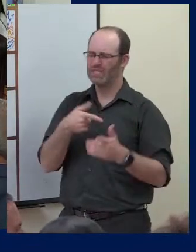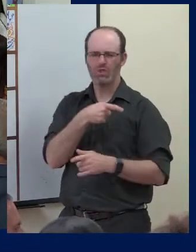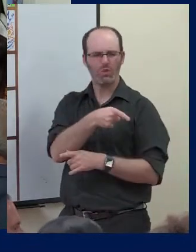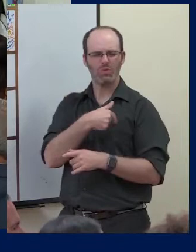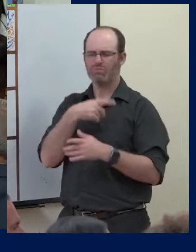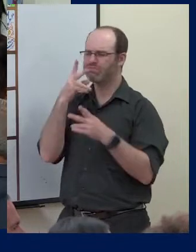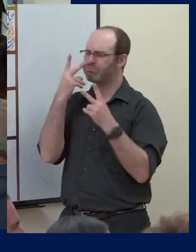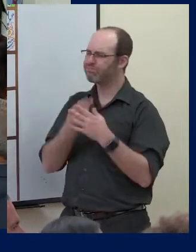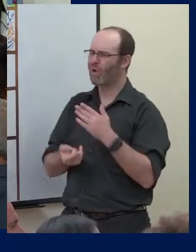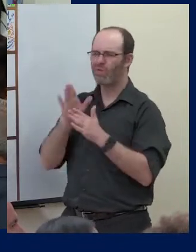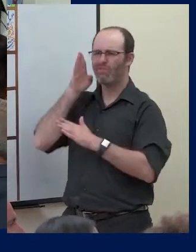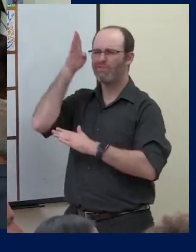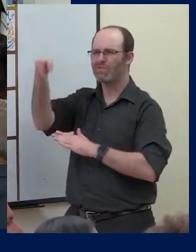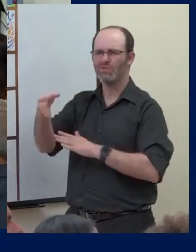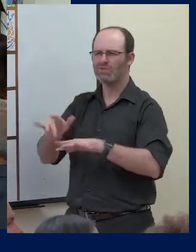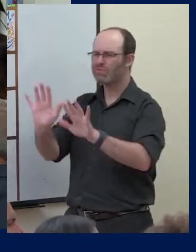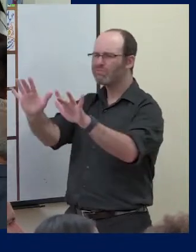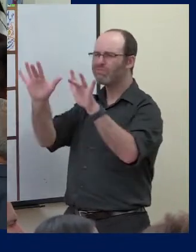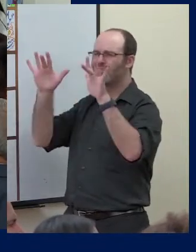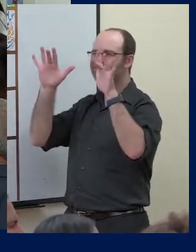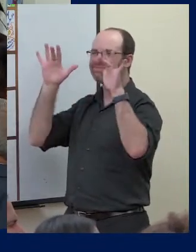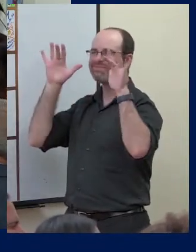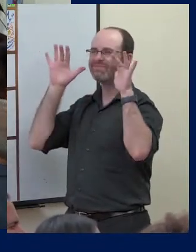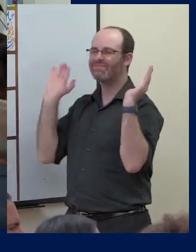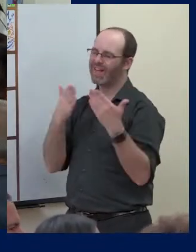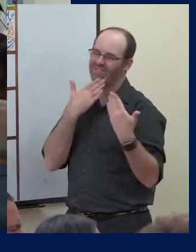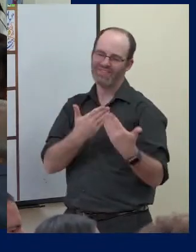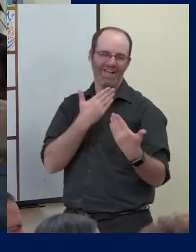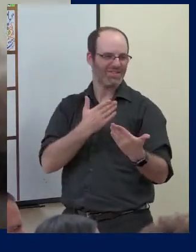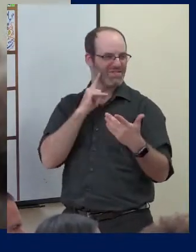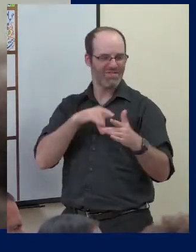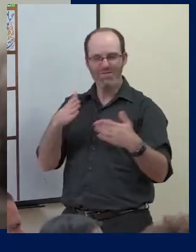Thank you so much for sharing these gifts.